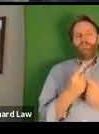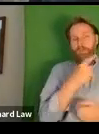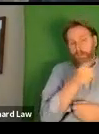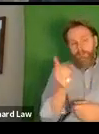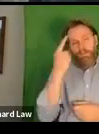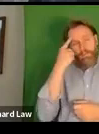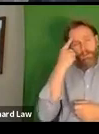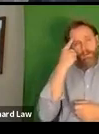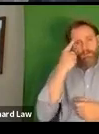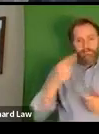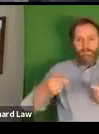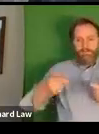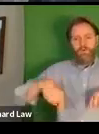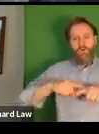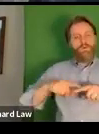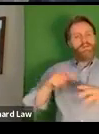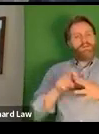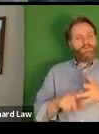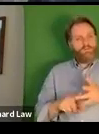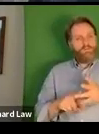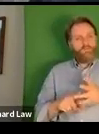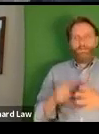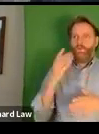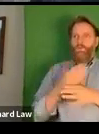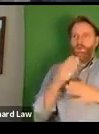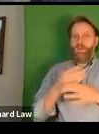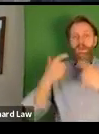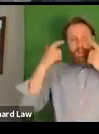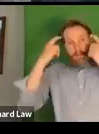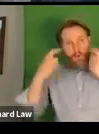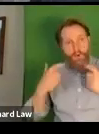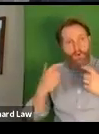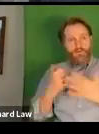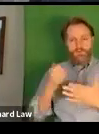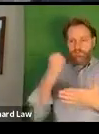Office, in the courts, at the borders, with the job retention scheme, paying